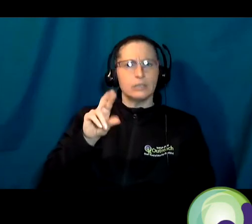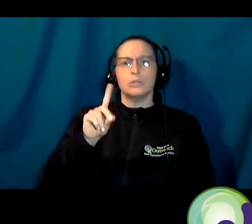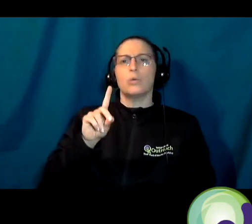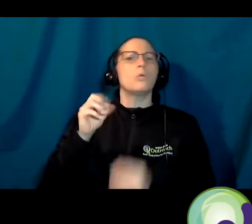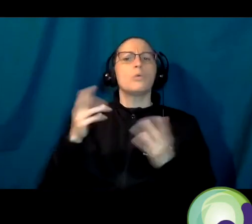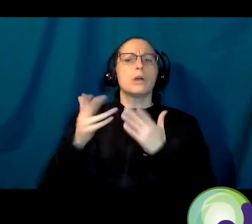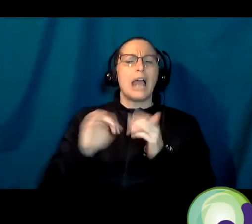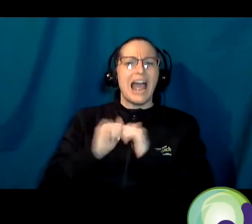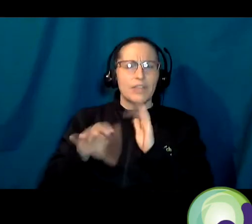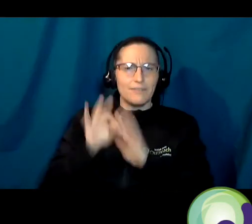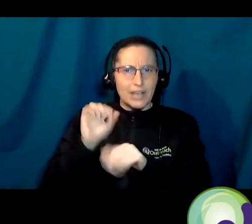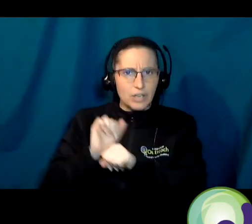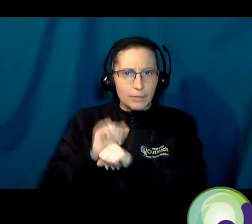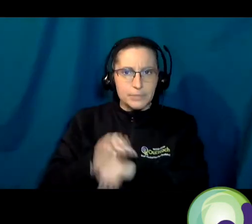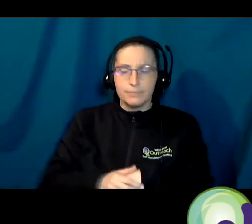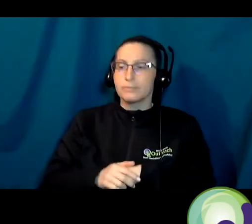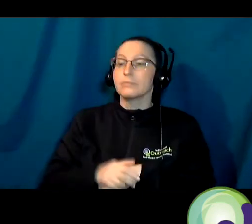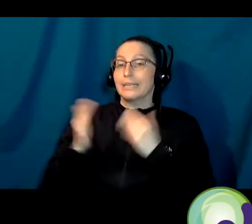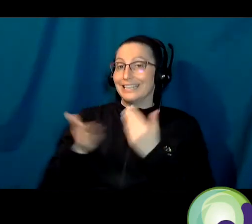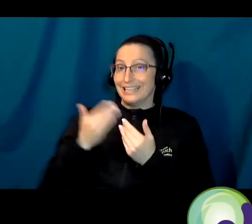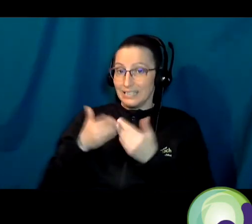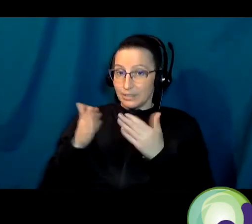Anna Marie: So the easiest way, and we mostly have an alert